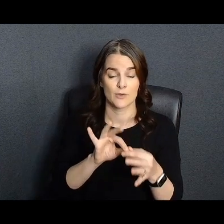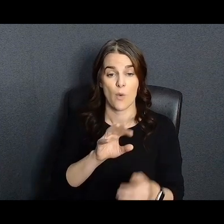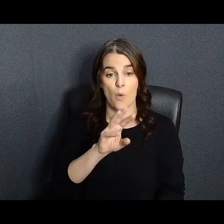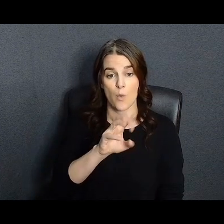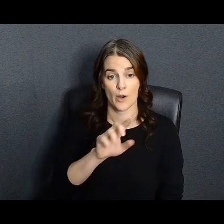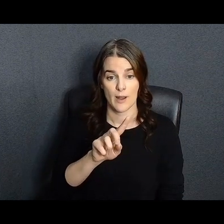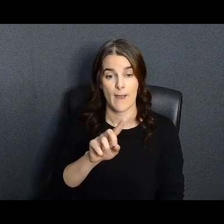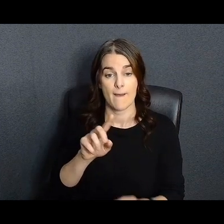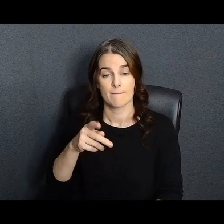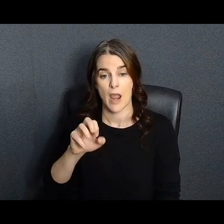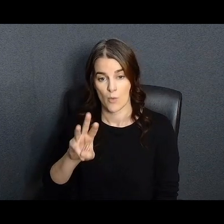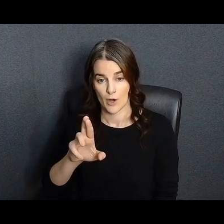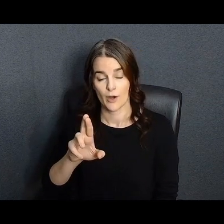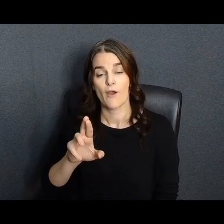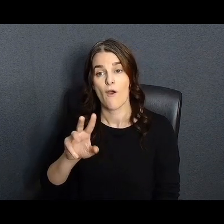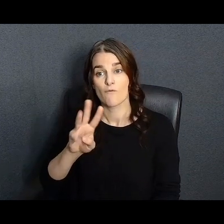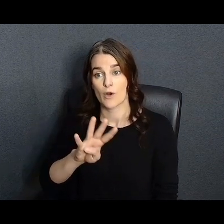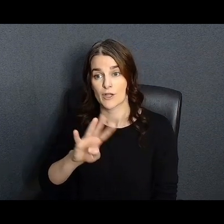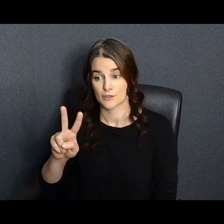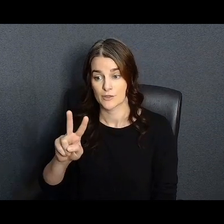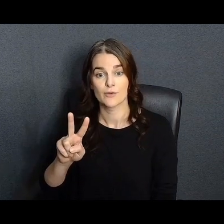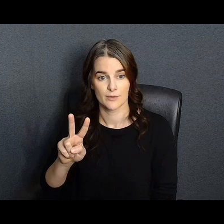That means that it has 42 buttons on the page,